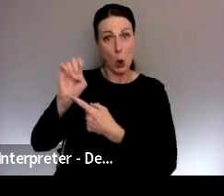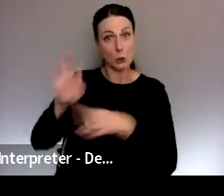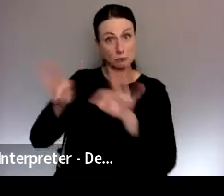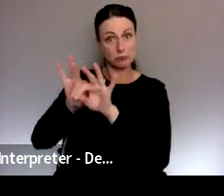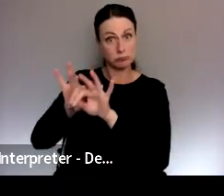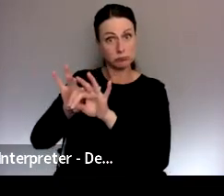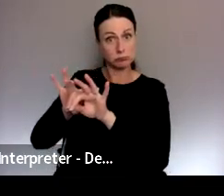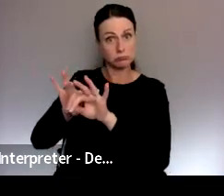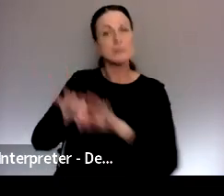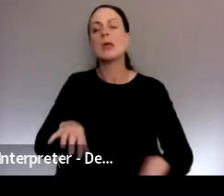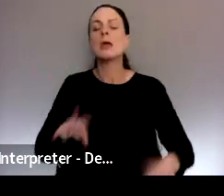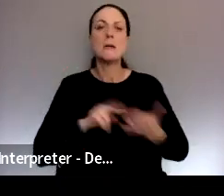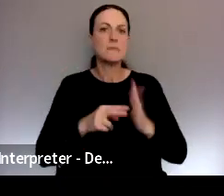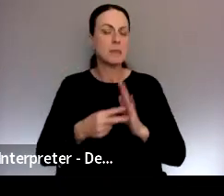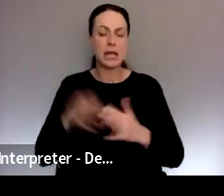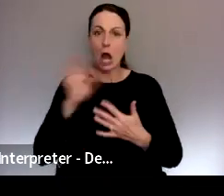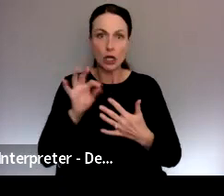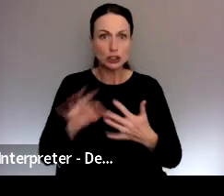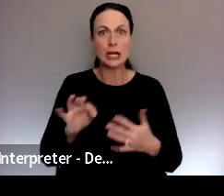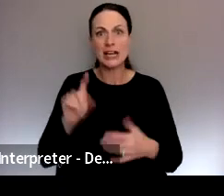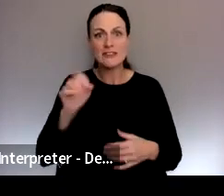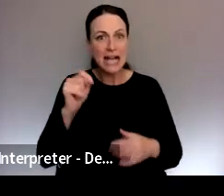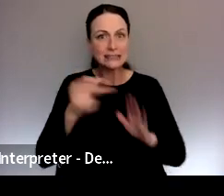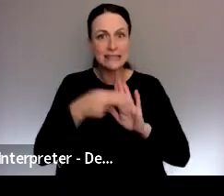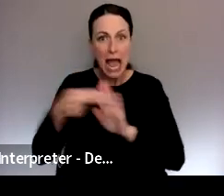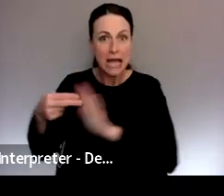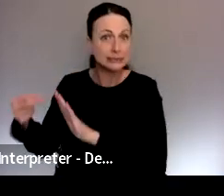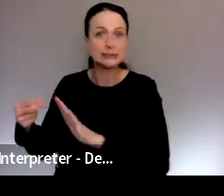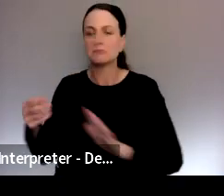So, that could be the alternative text tags.